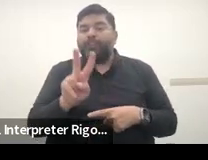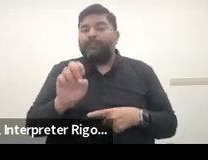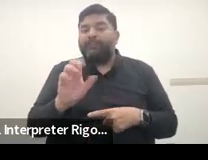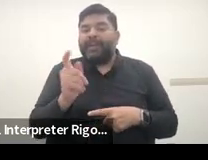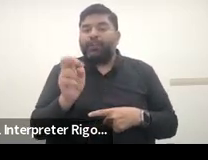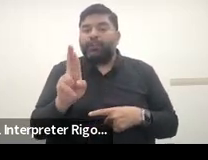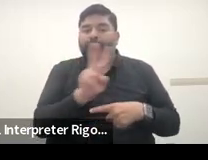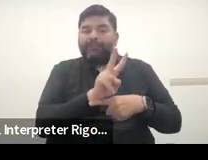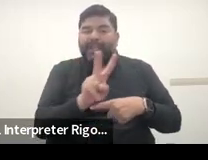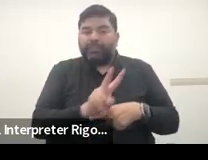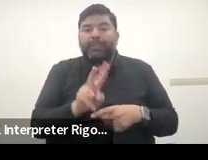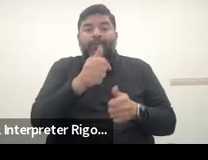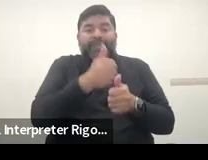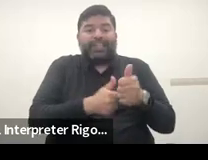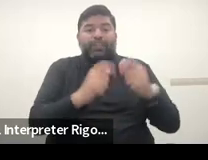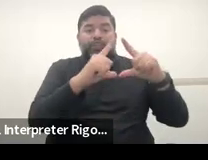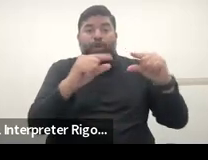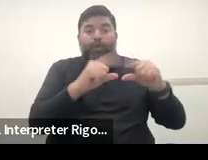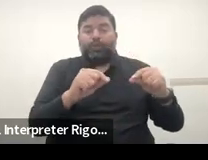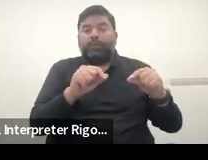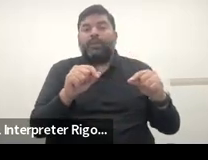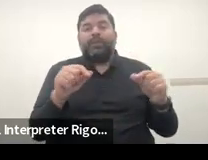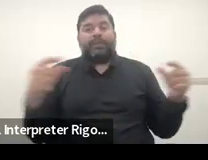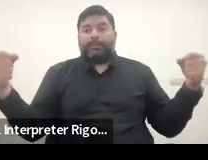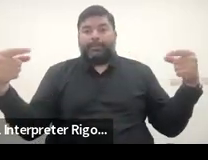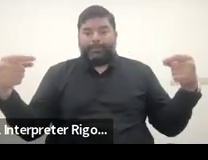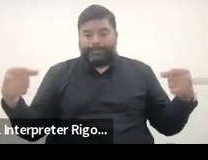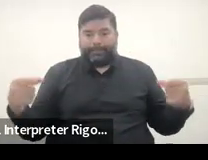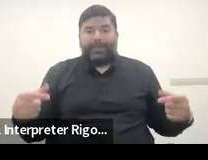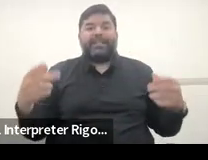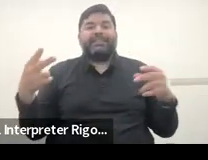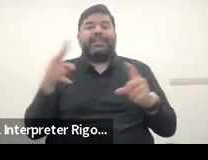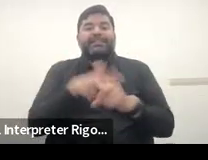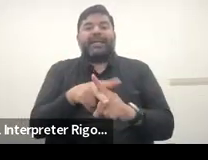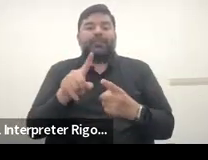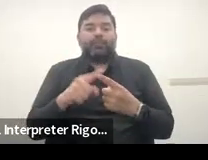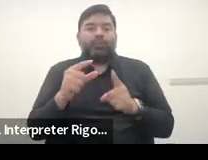the knowledge graph, so a sign or a word in English or maybe the phonological features for those